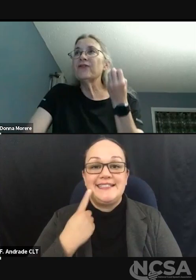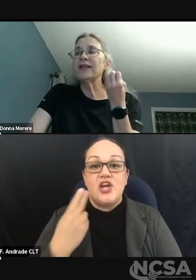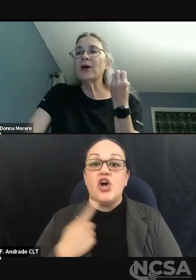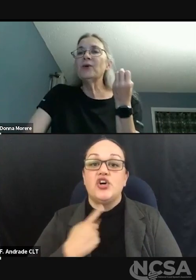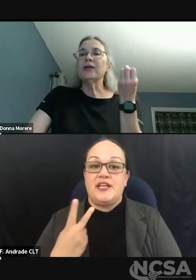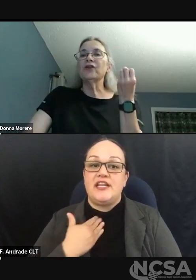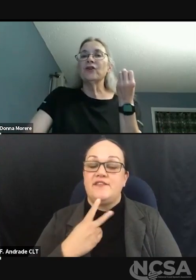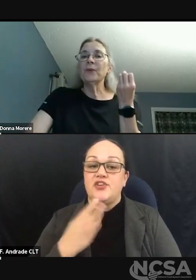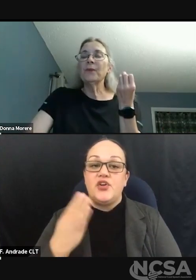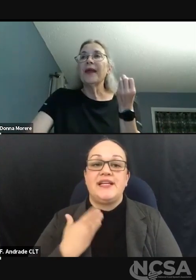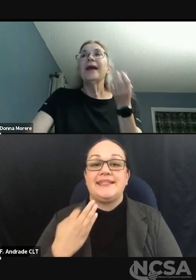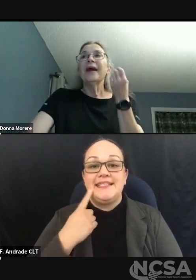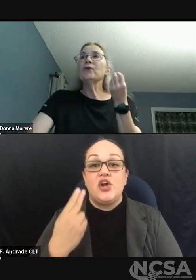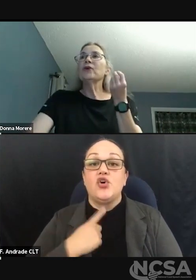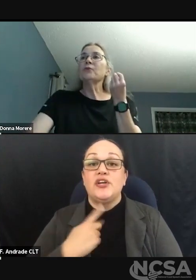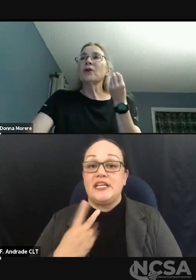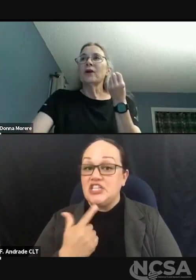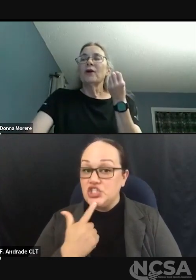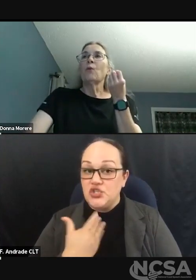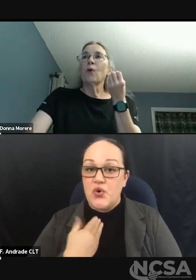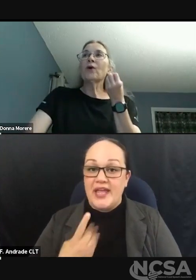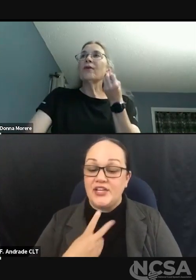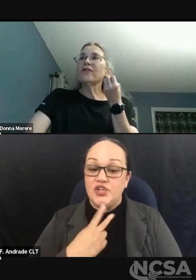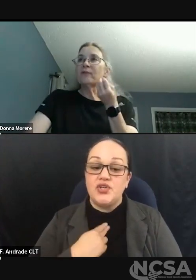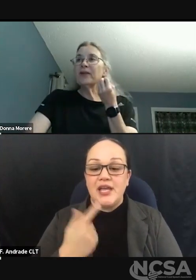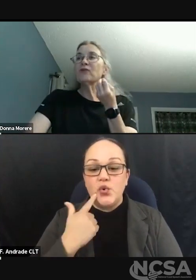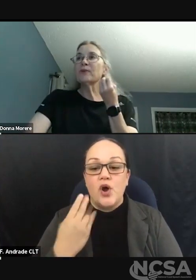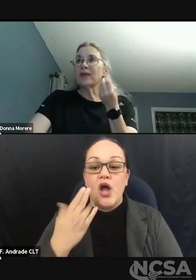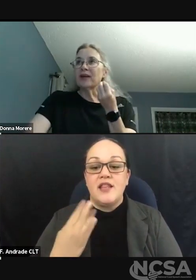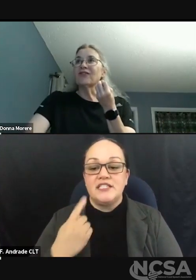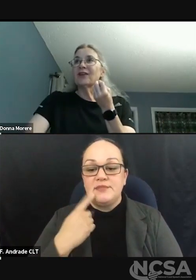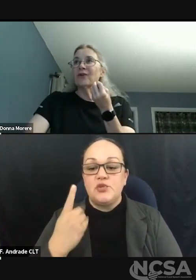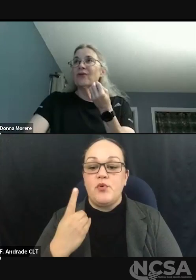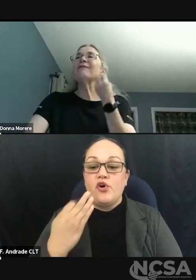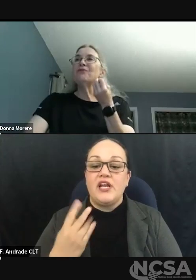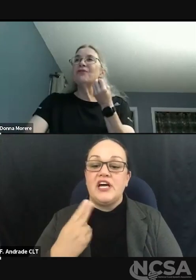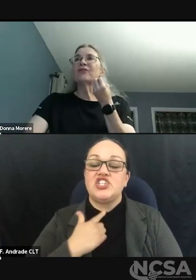it's a decoding issue and you can work on the speech production skills, if you know it's a